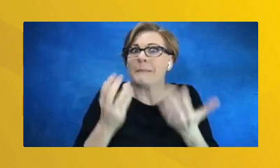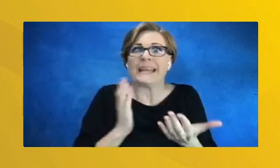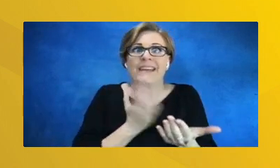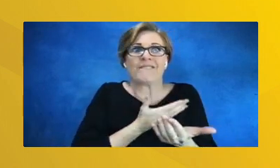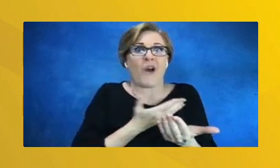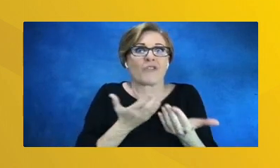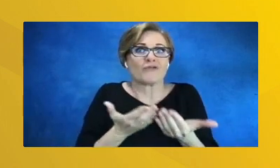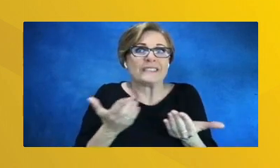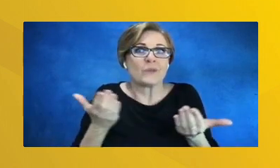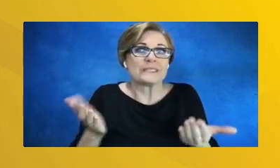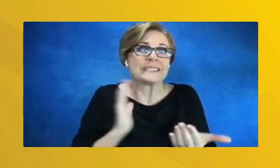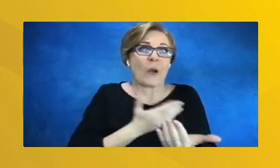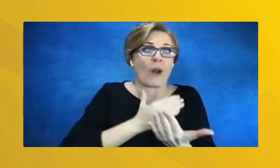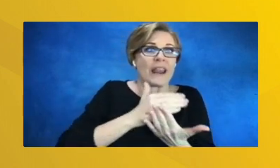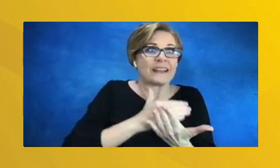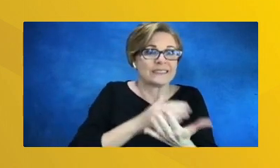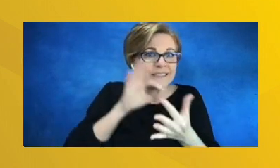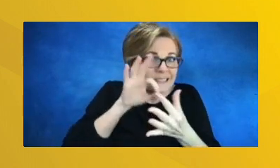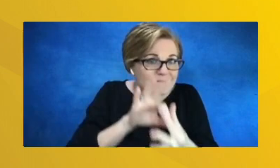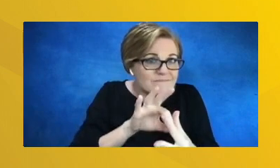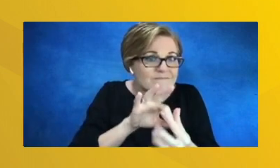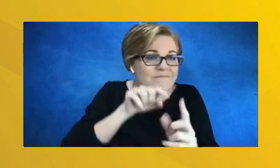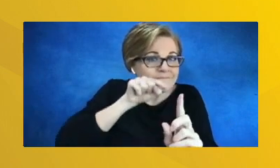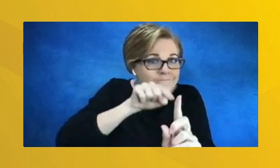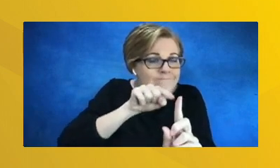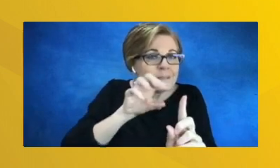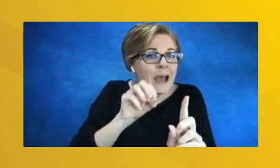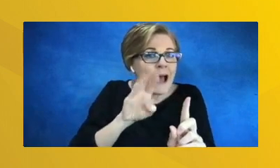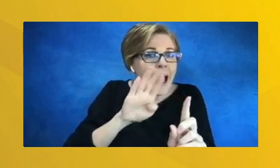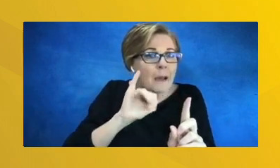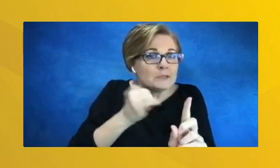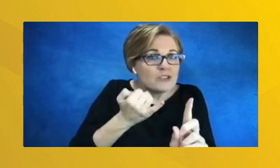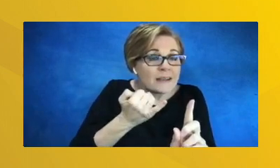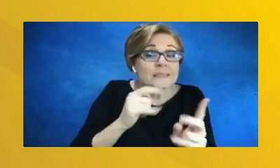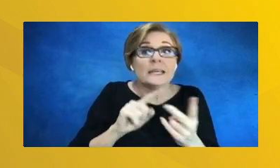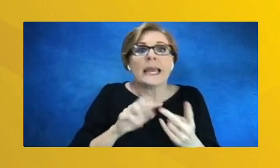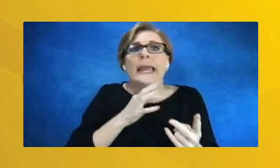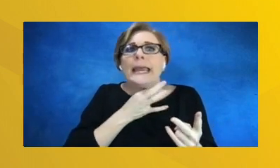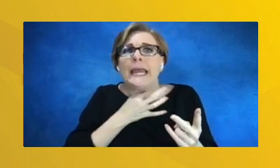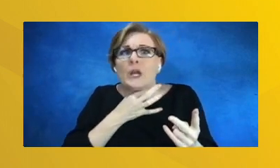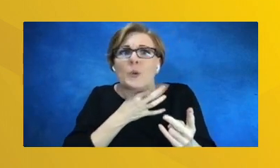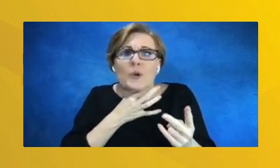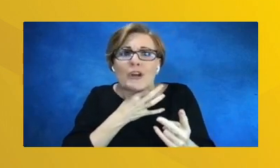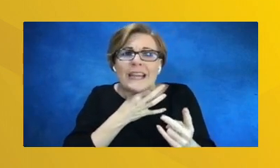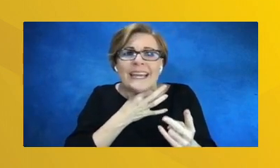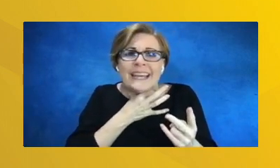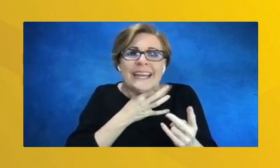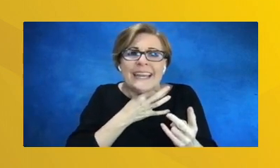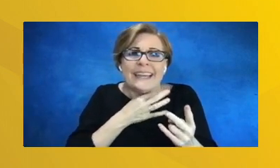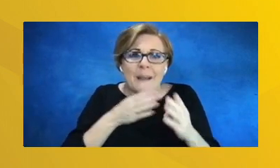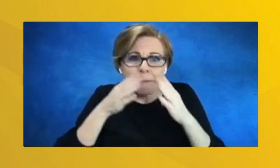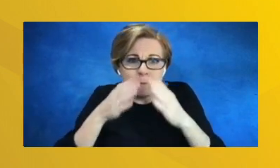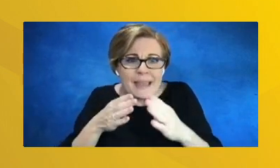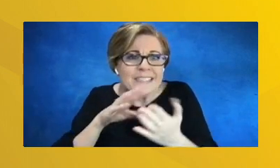And inquiry-based learning, really wanting to make sure that the child's interest and